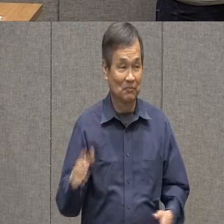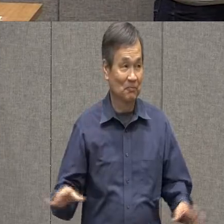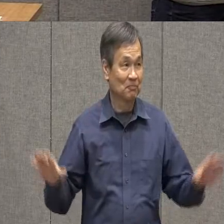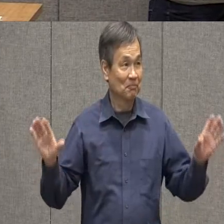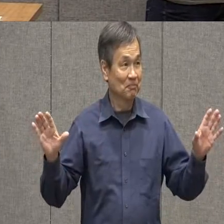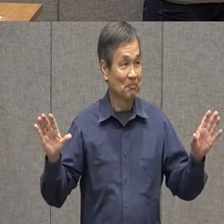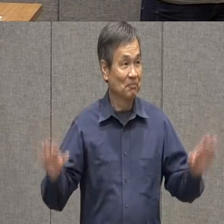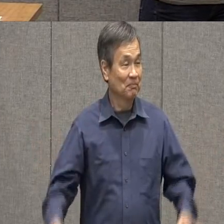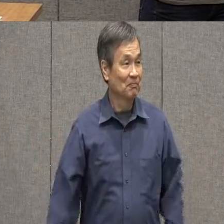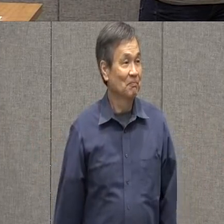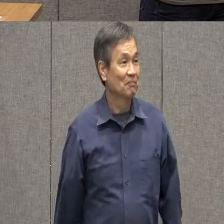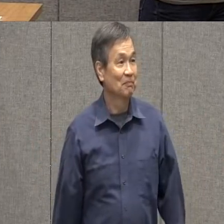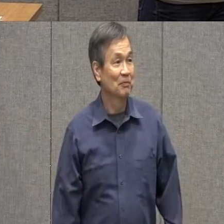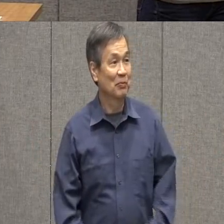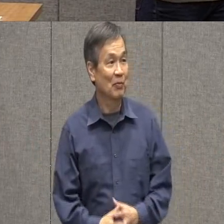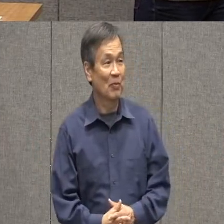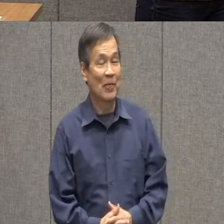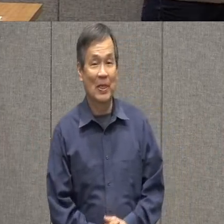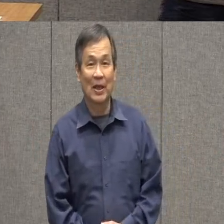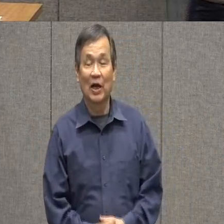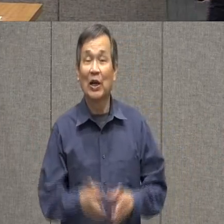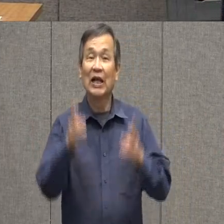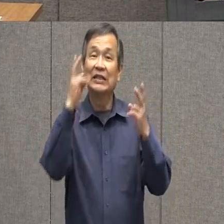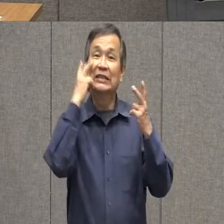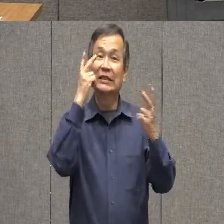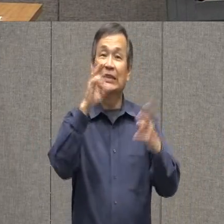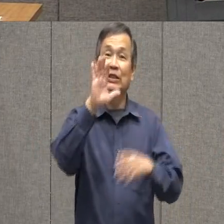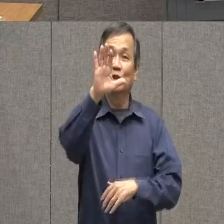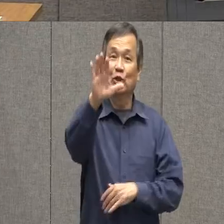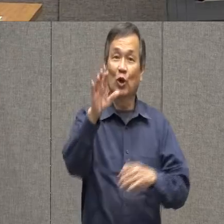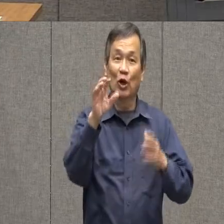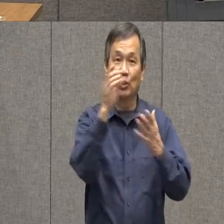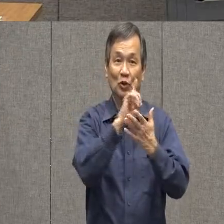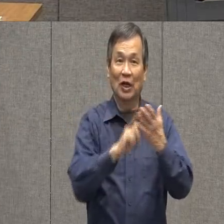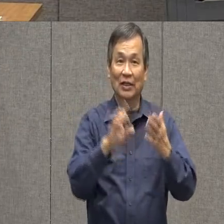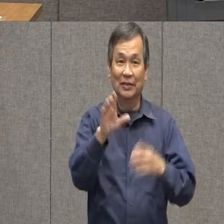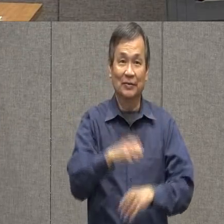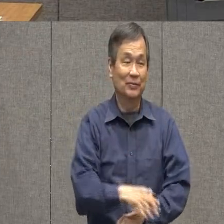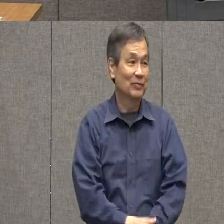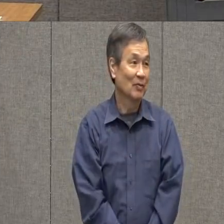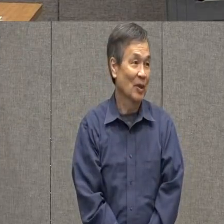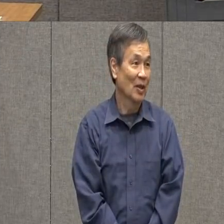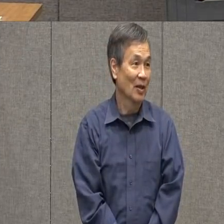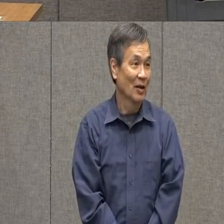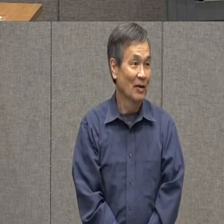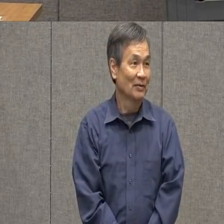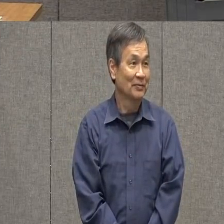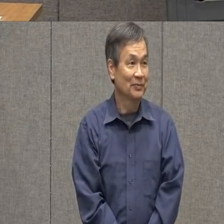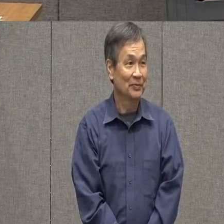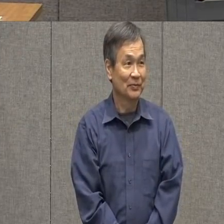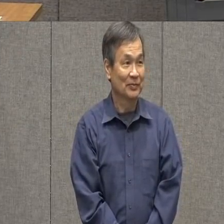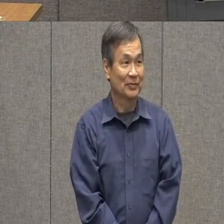I am done! Pencils down! Beautiful! Let's see them. That is awesome.